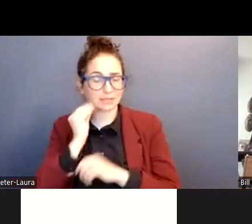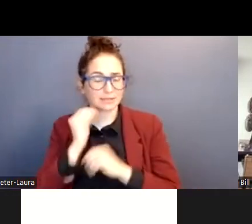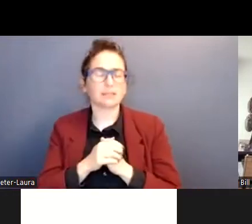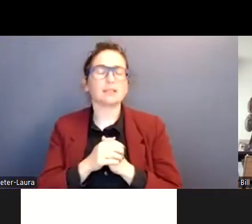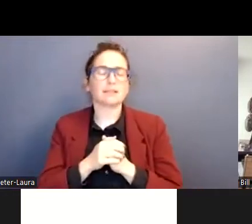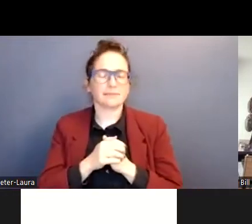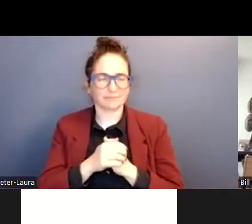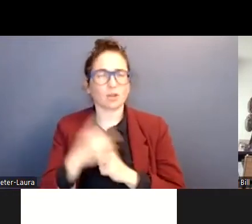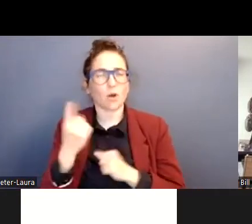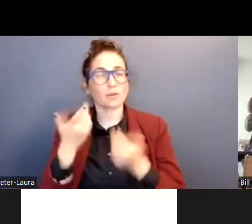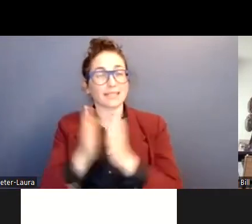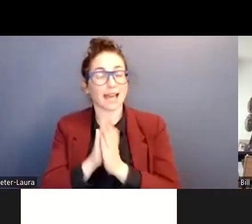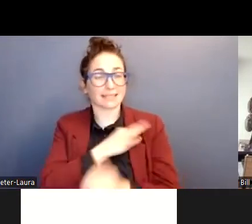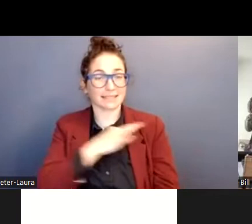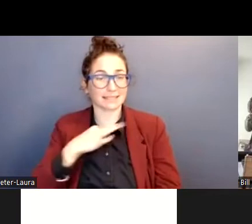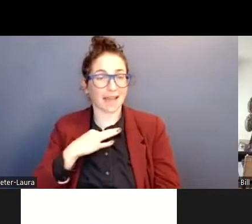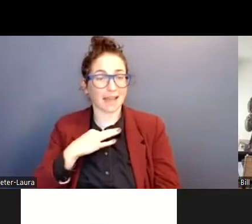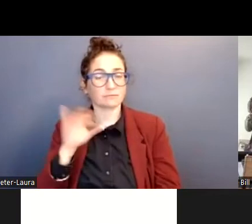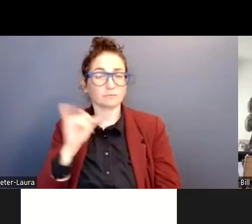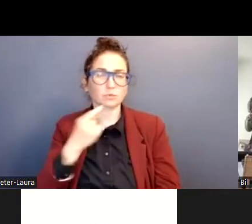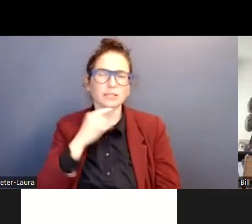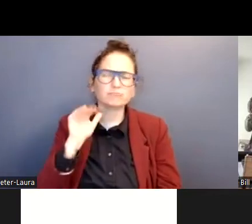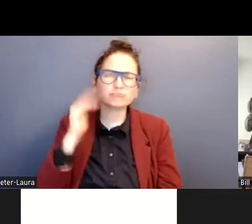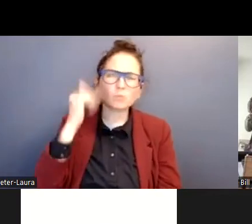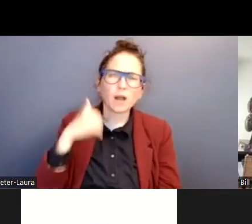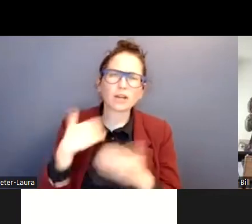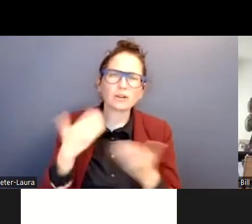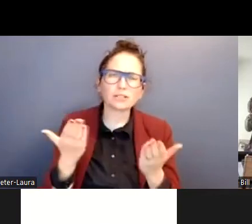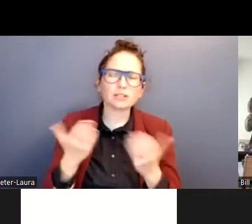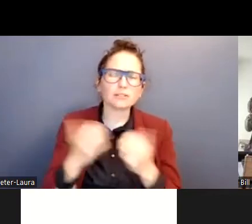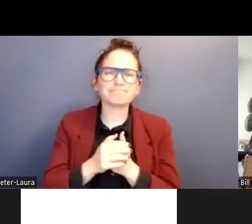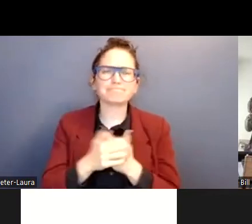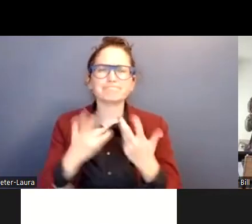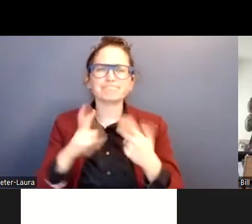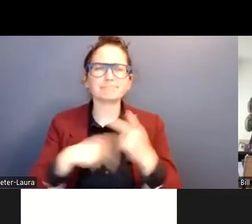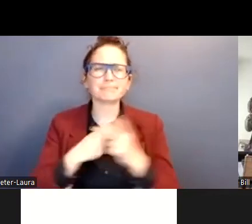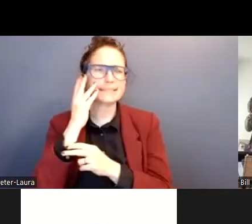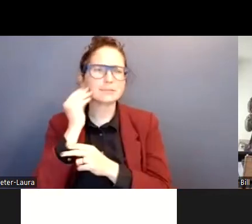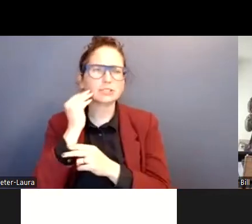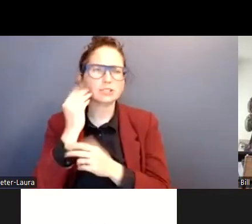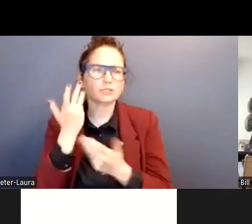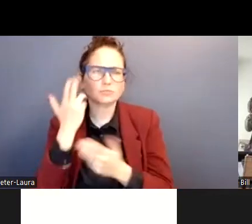the staff who came to say, why are you here and what kinds of experiences brought you and the